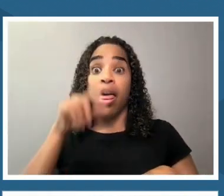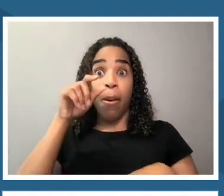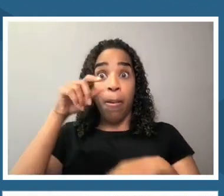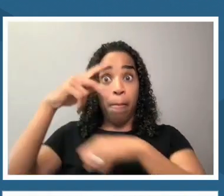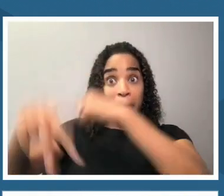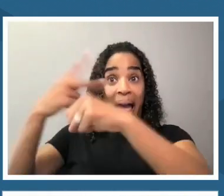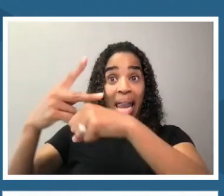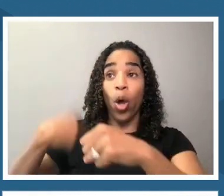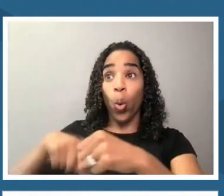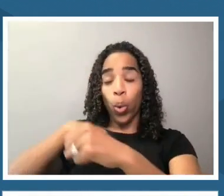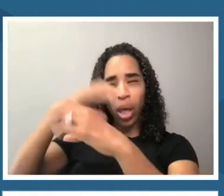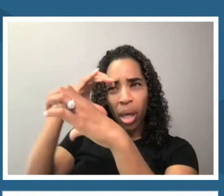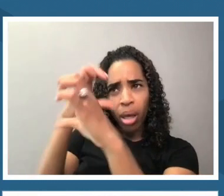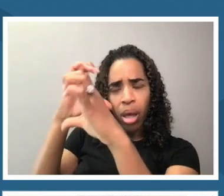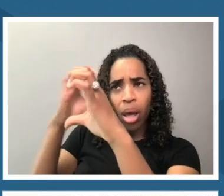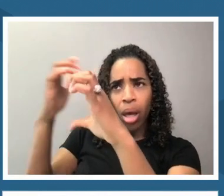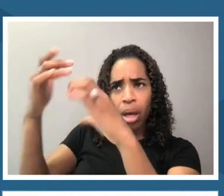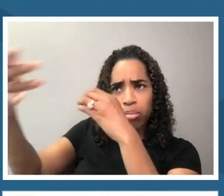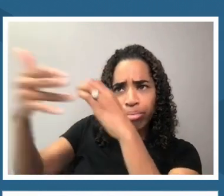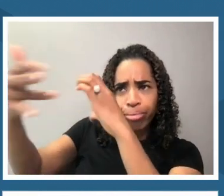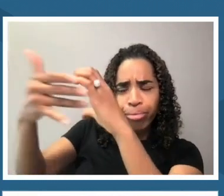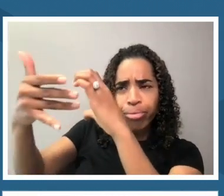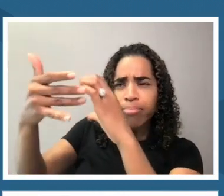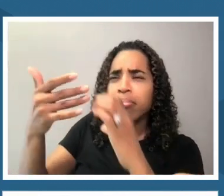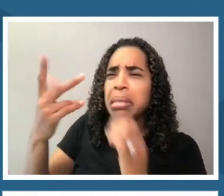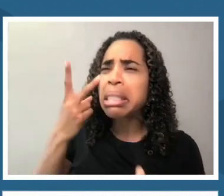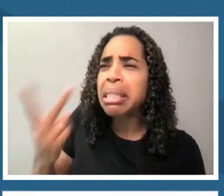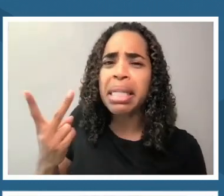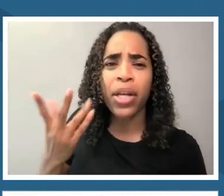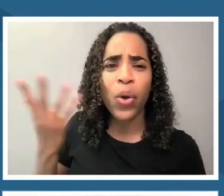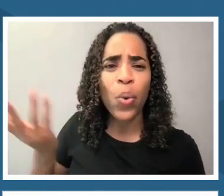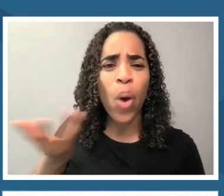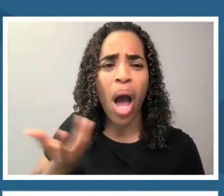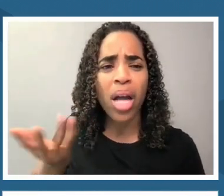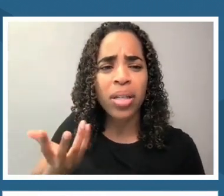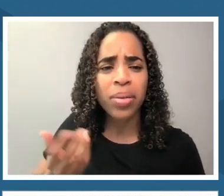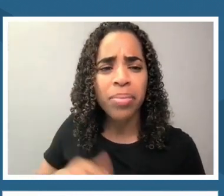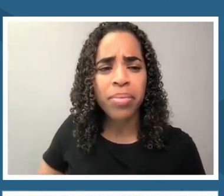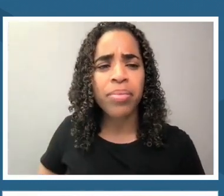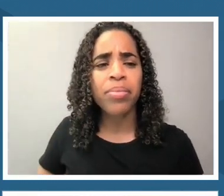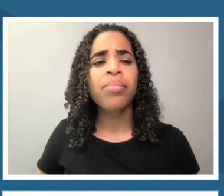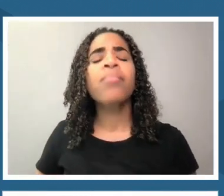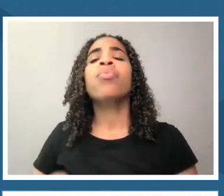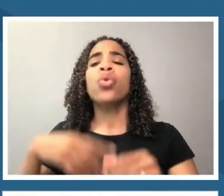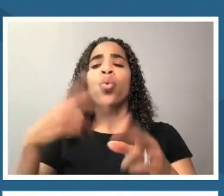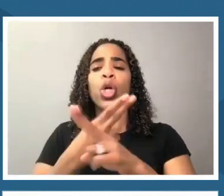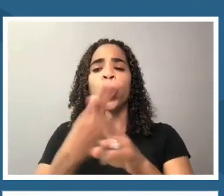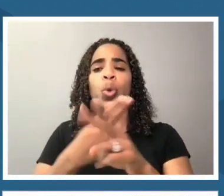basically the way we do this is using this technique called spectroscopy so